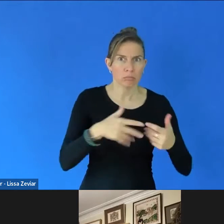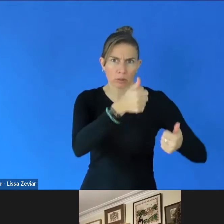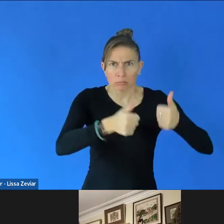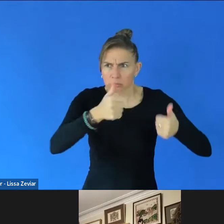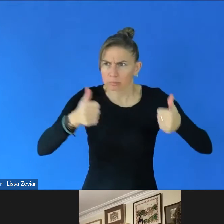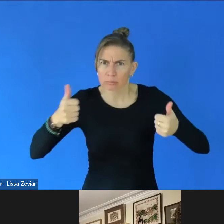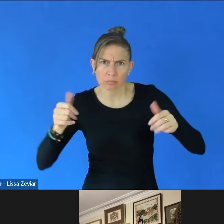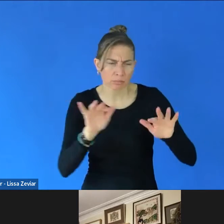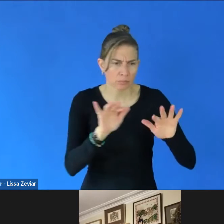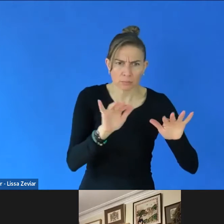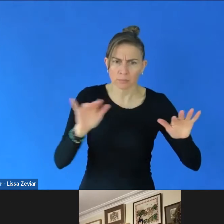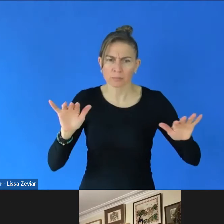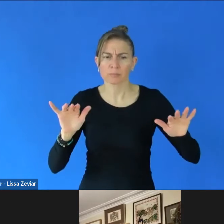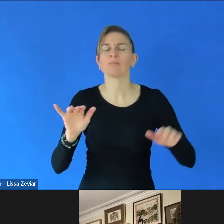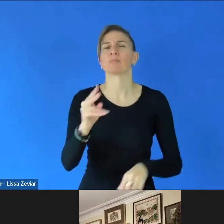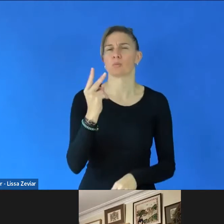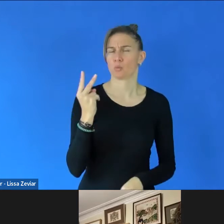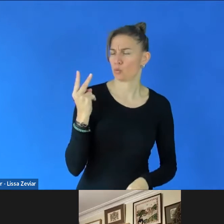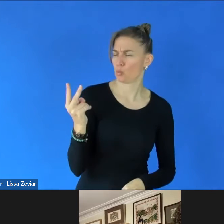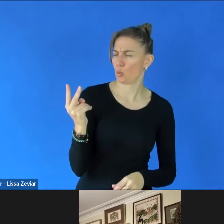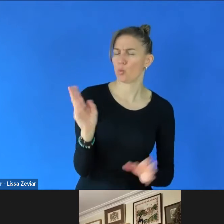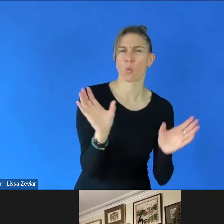two consortia to work on this area.